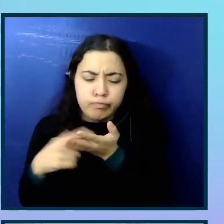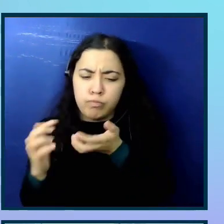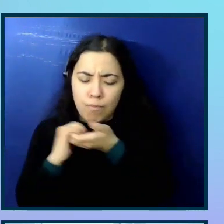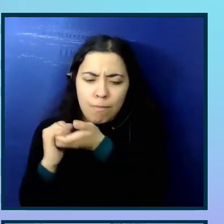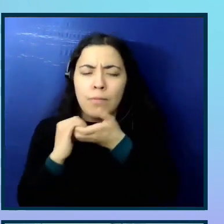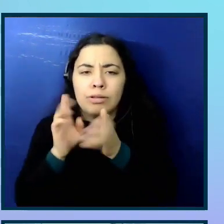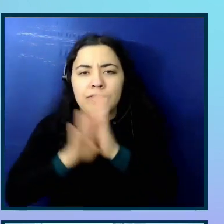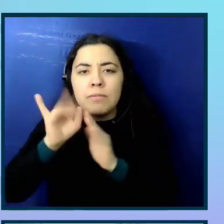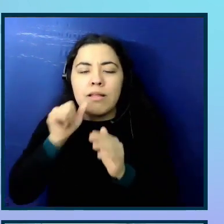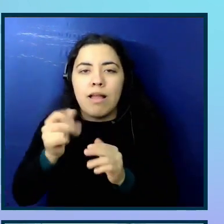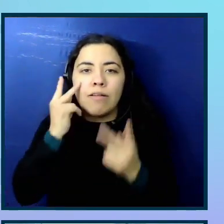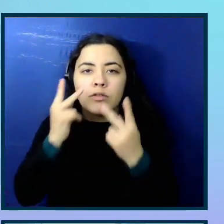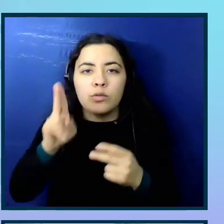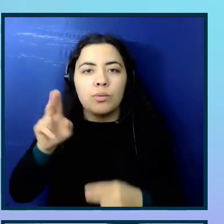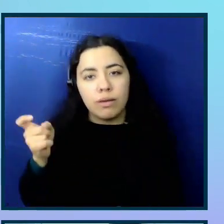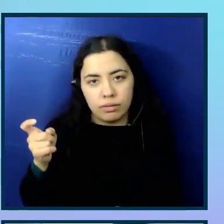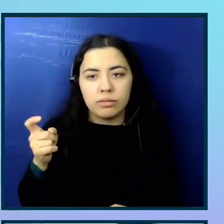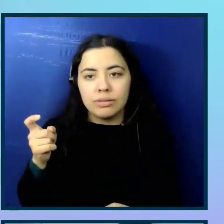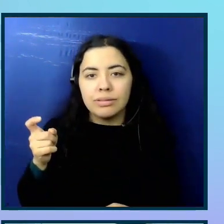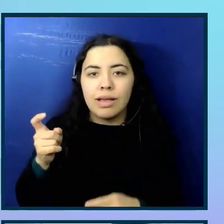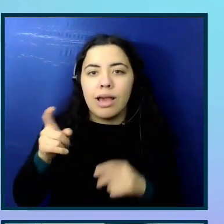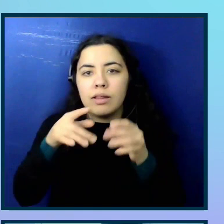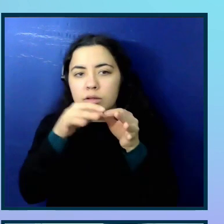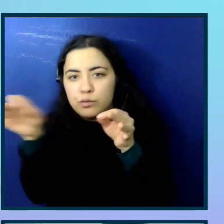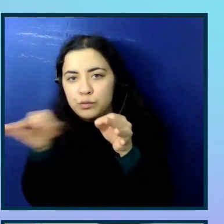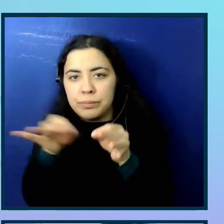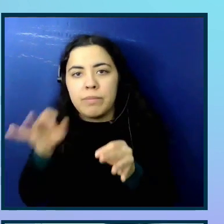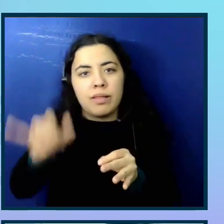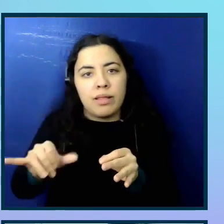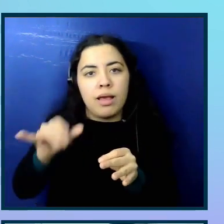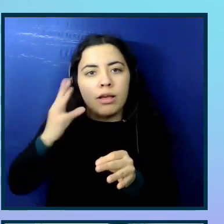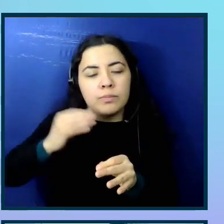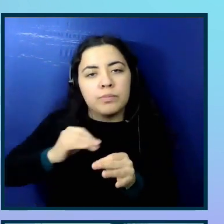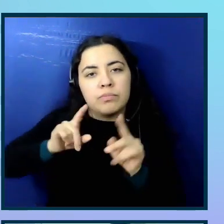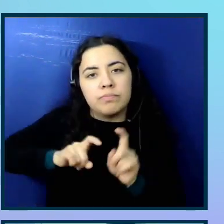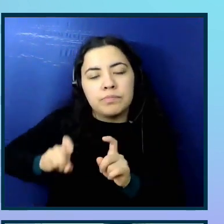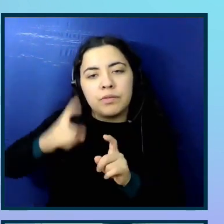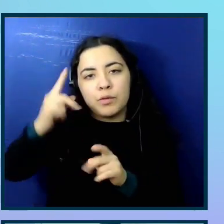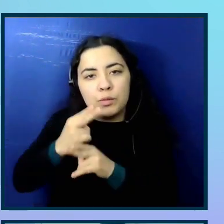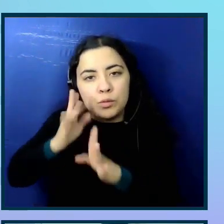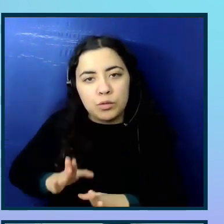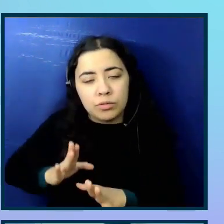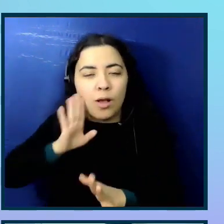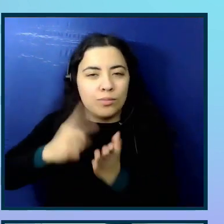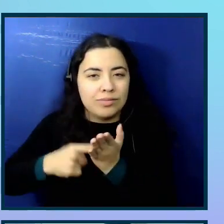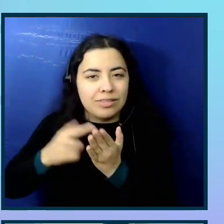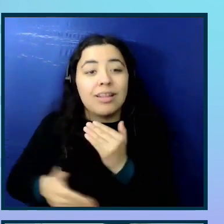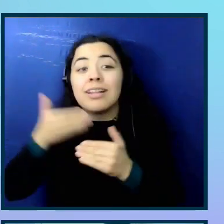a non-visual UX and script that experience as part of our user testing. And I'll talk about how we did that on the next slide.